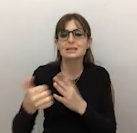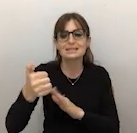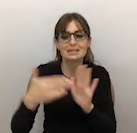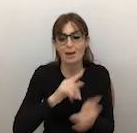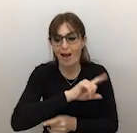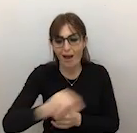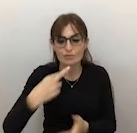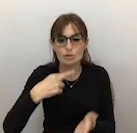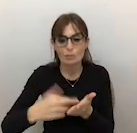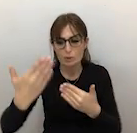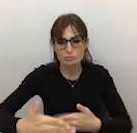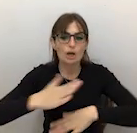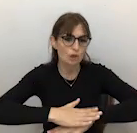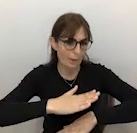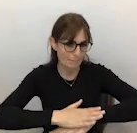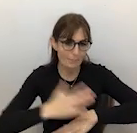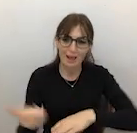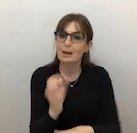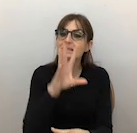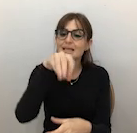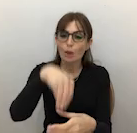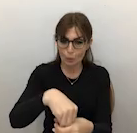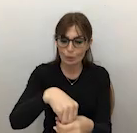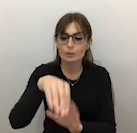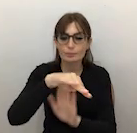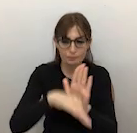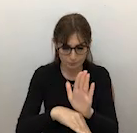after the end of the reporting period, and must include the following.